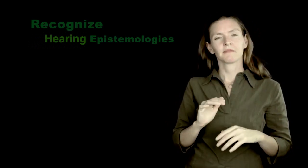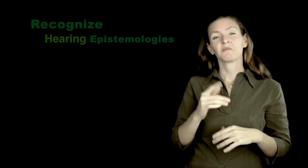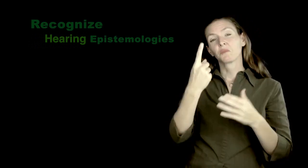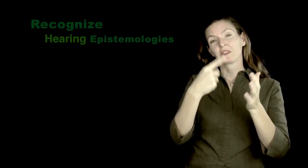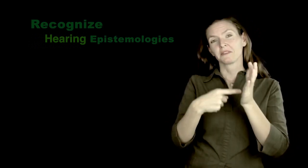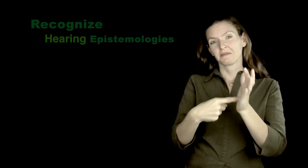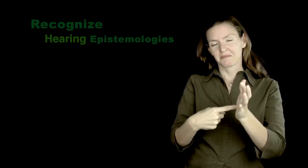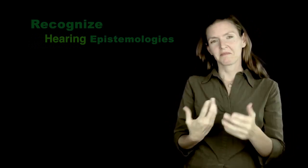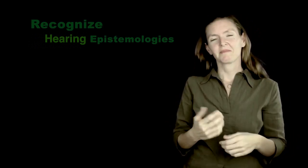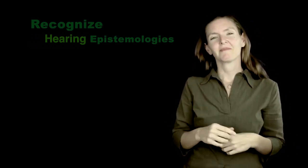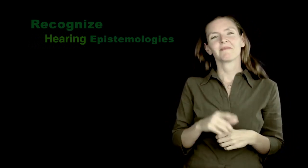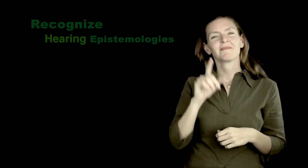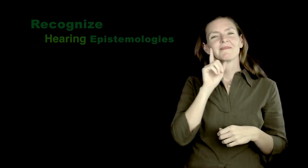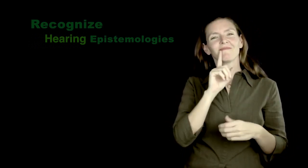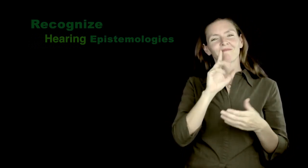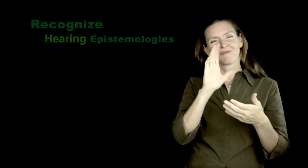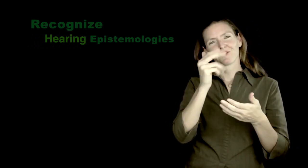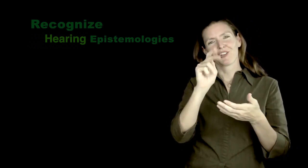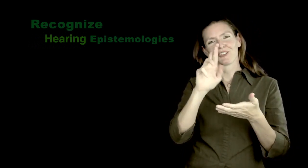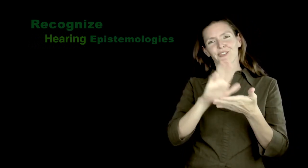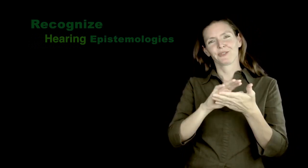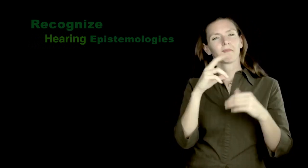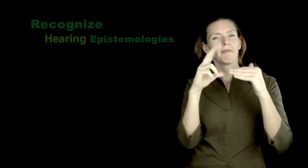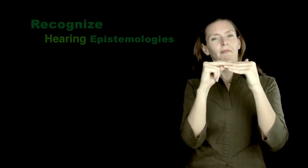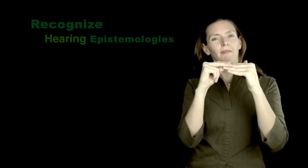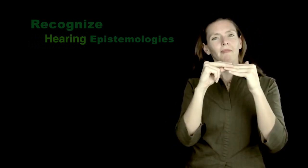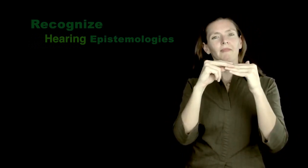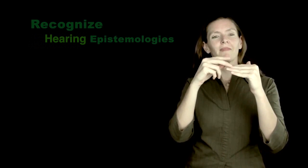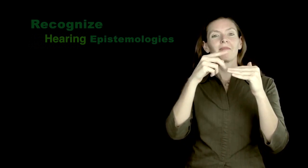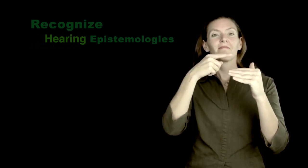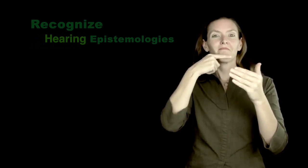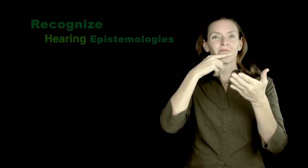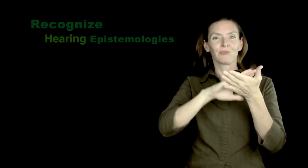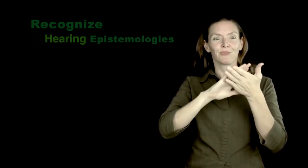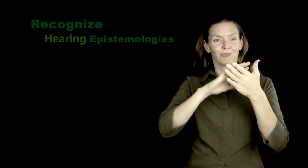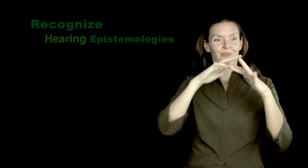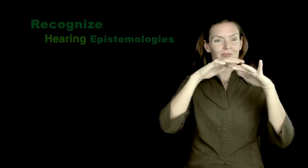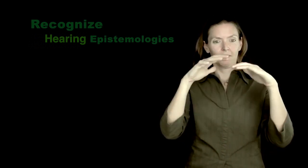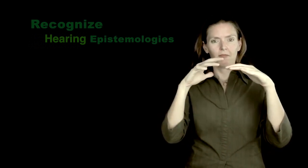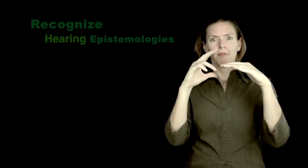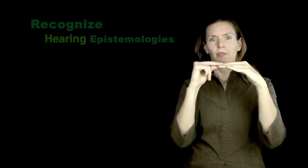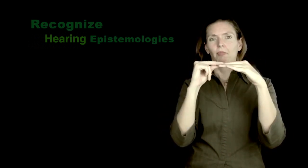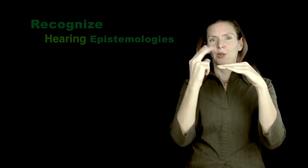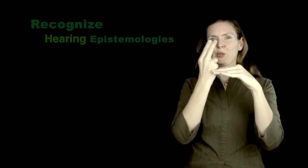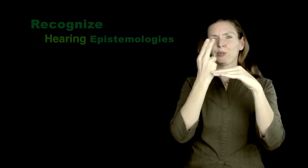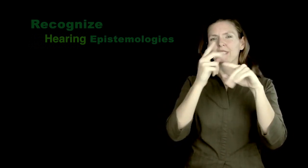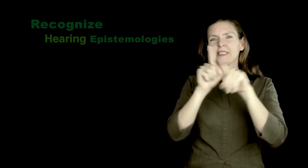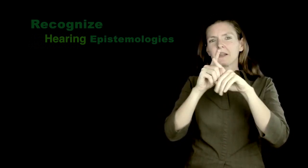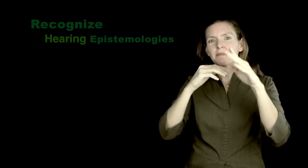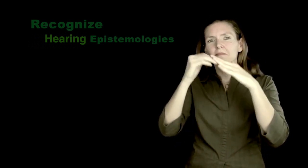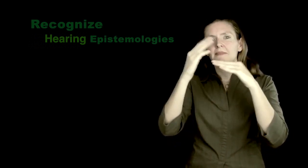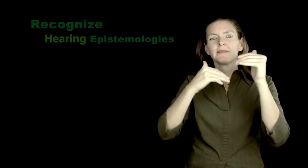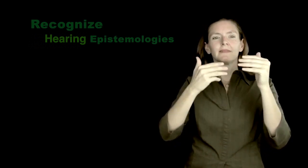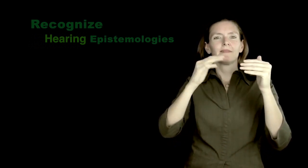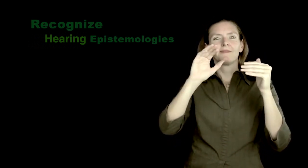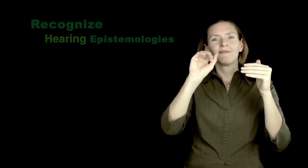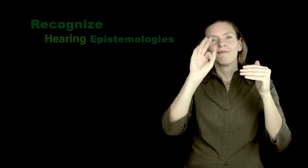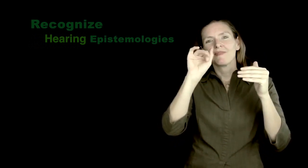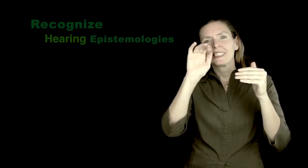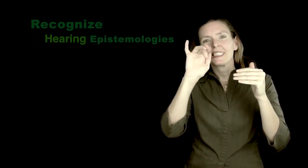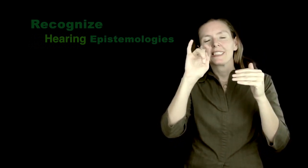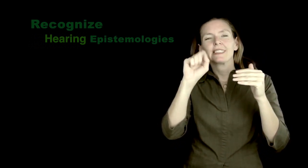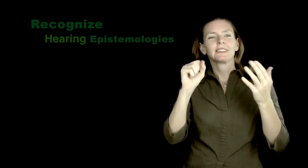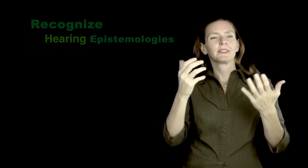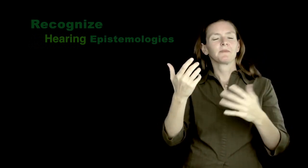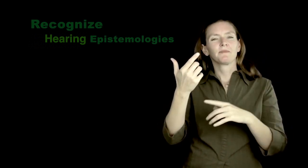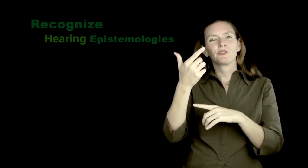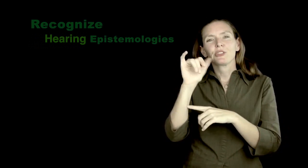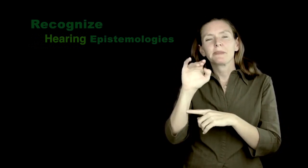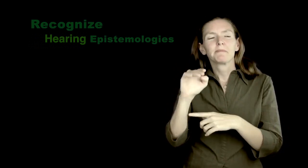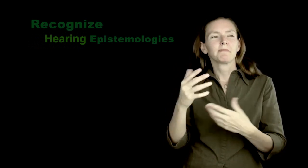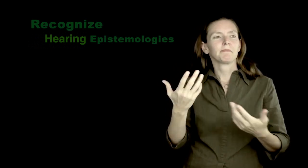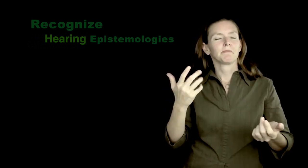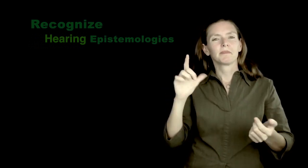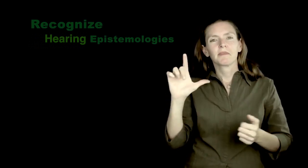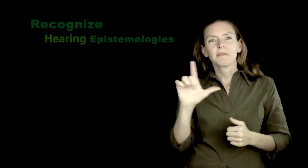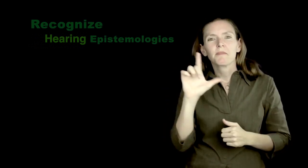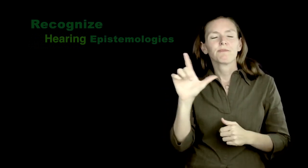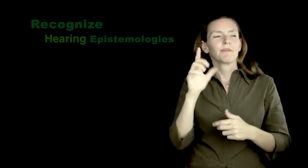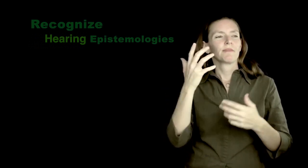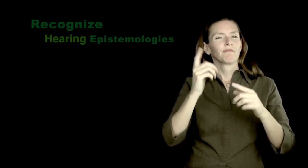Here's one example: A Deaf charter school was housed on a hearing school campus, using same buildings, facilities such as the gym and library.